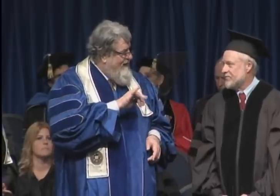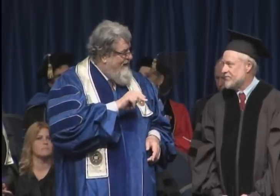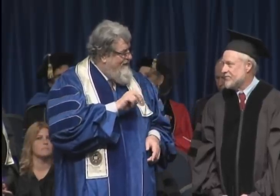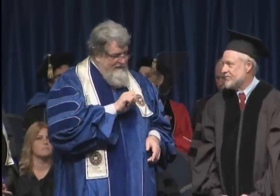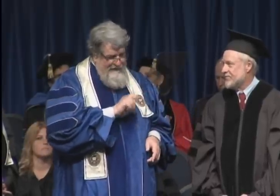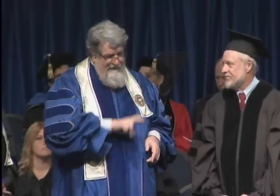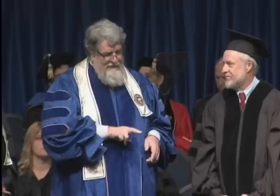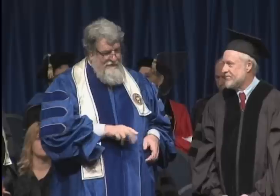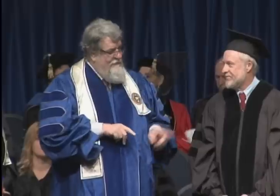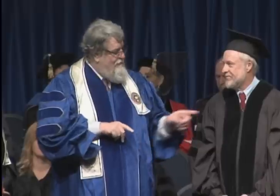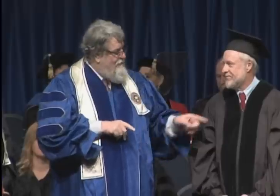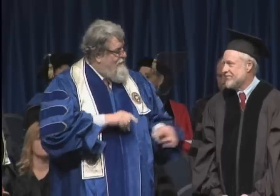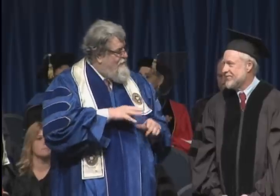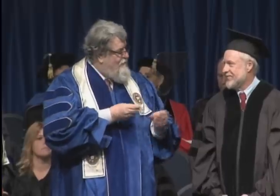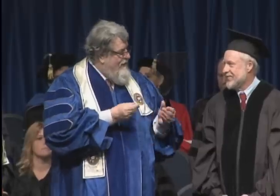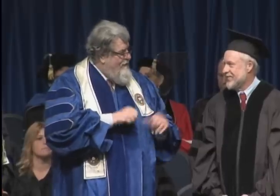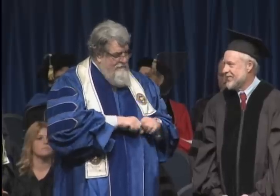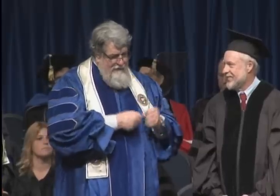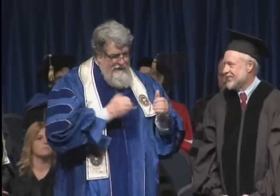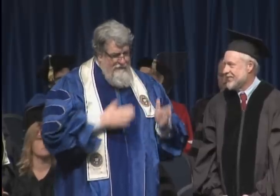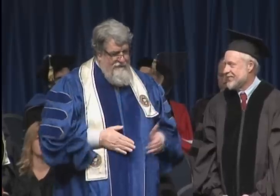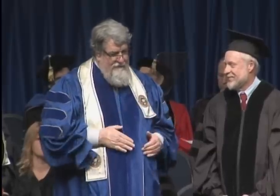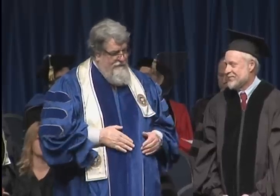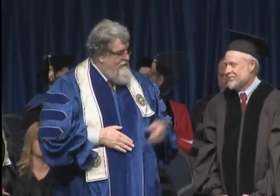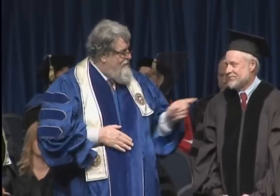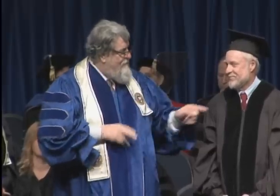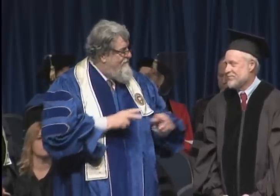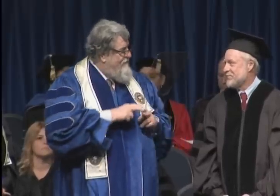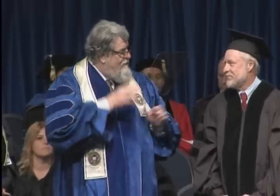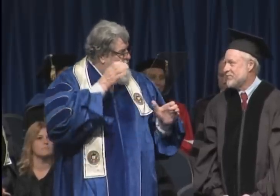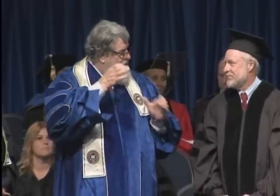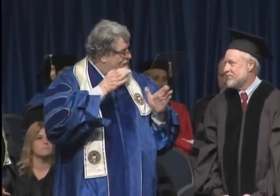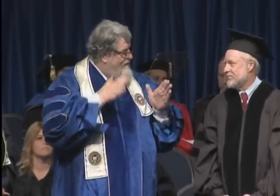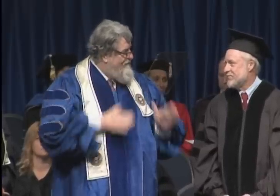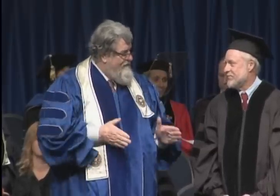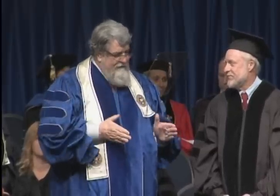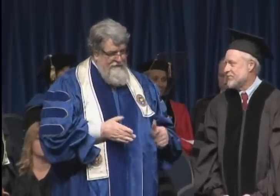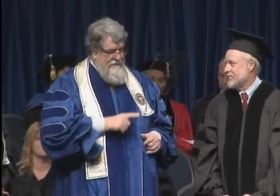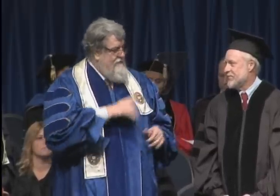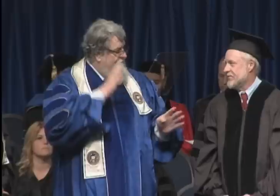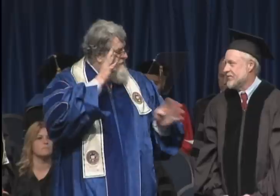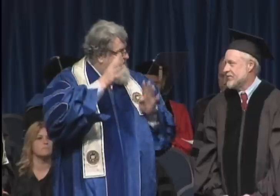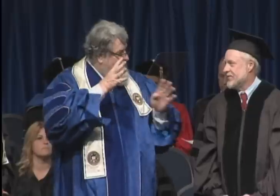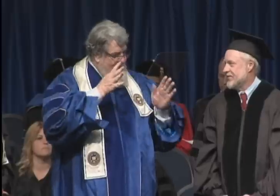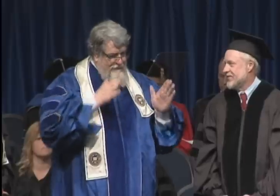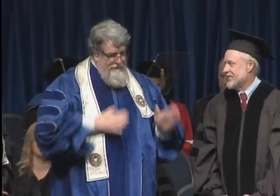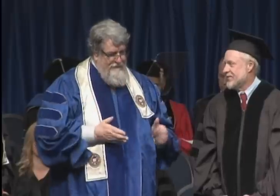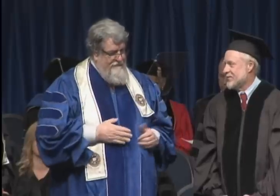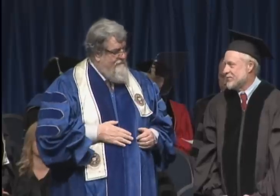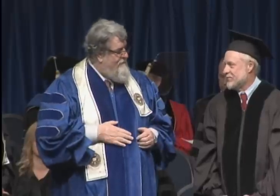Pioneer. Groundbreaker. Creator. Innovator.